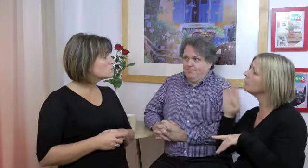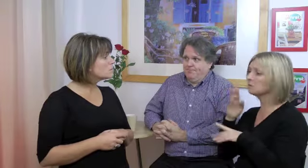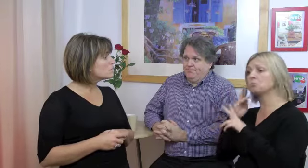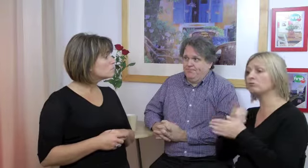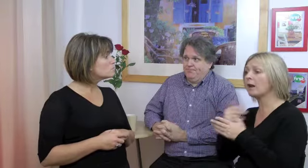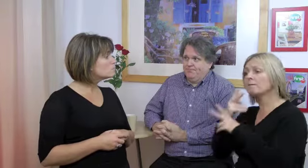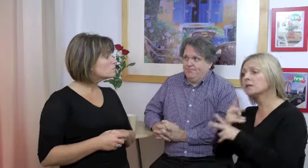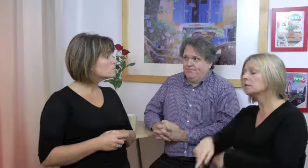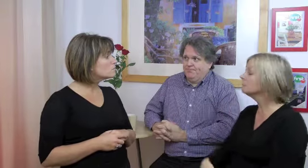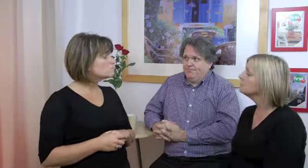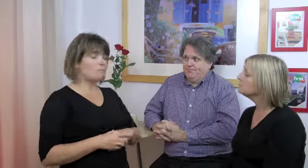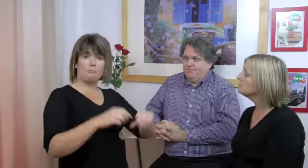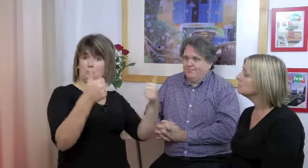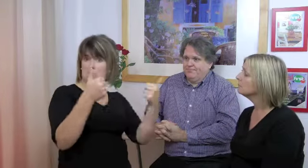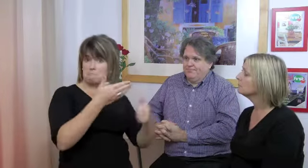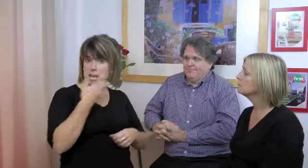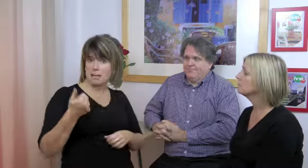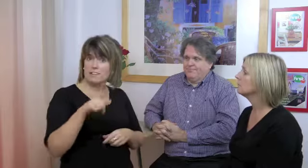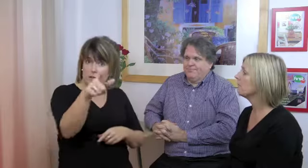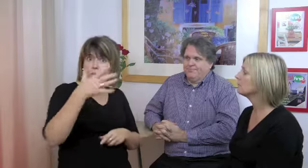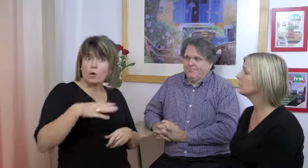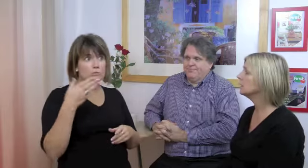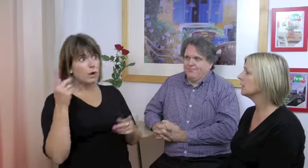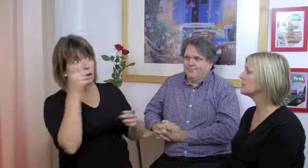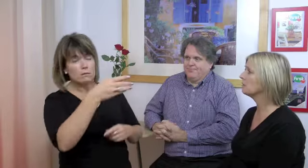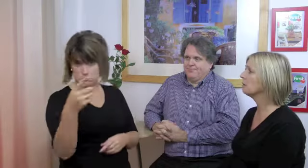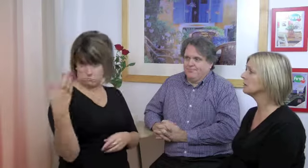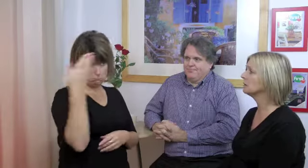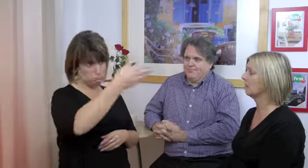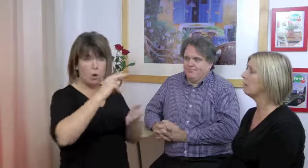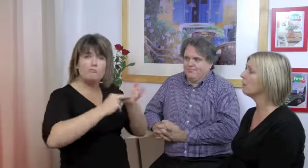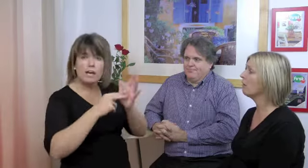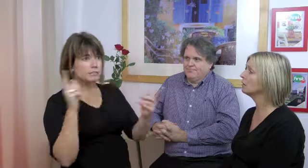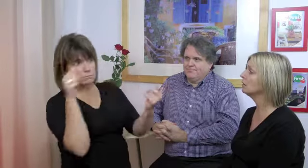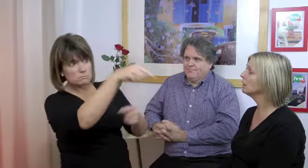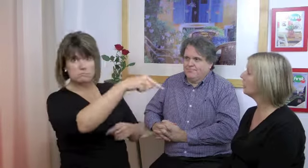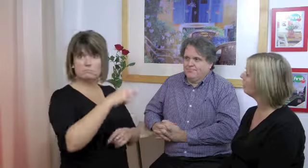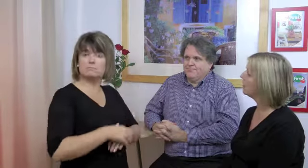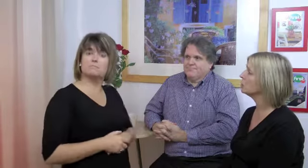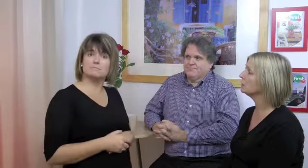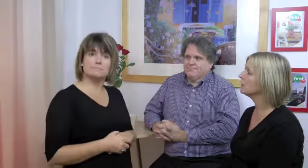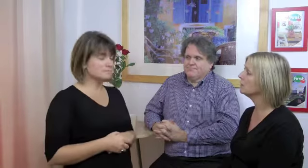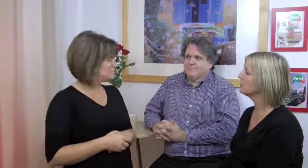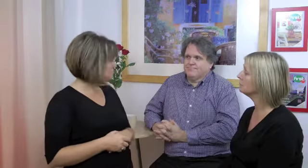That's really nice. So, if you want to go along and meet him and ask some questions,